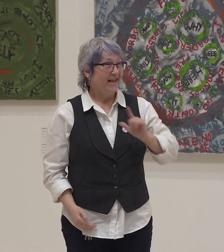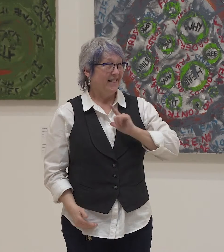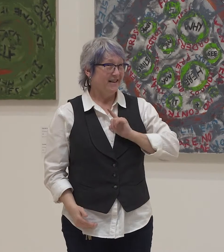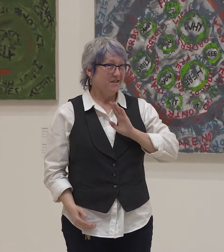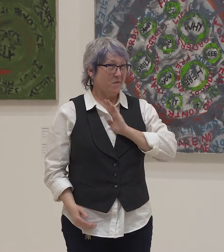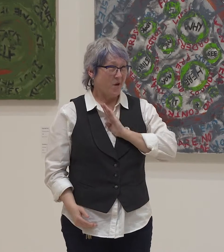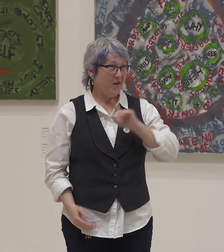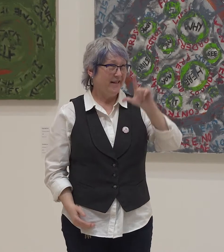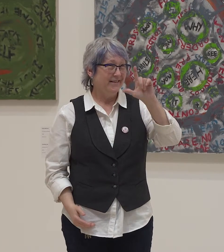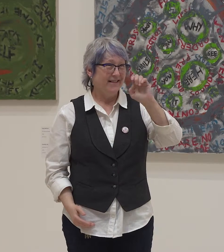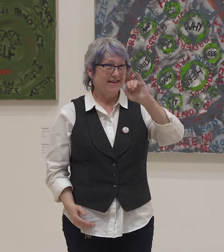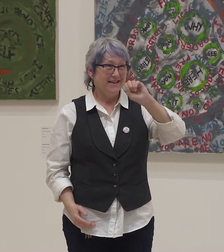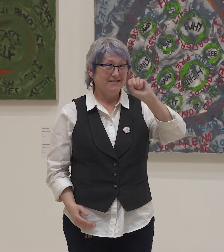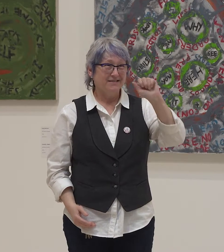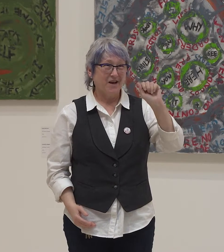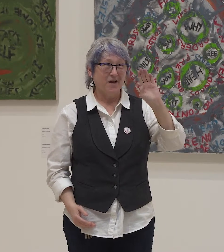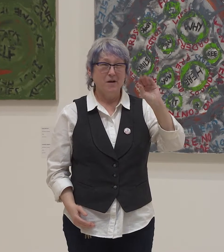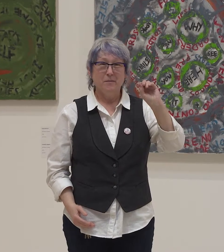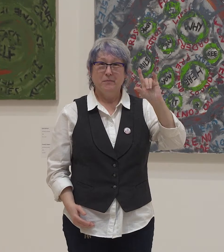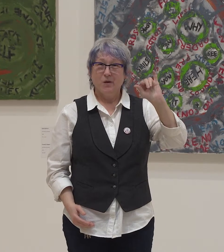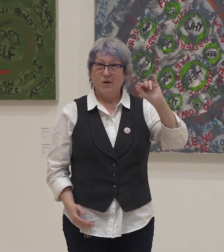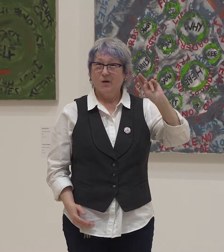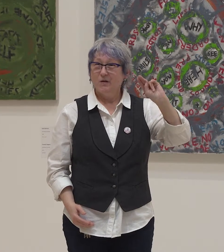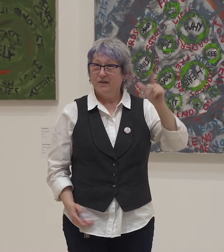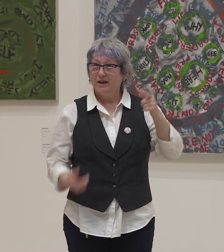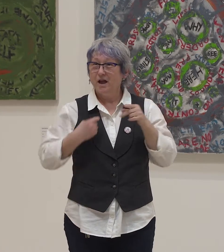Hello, everyone. I am Leisa Boling.